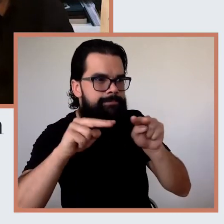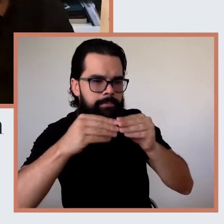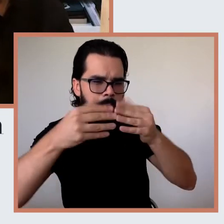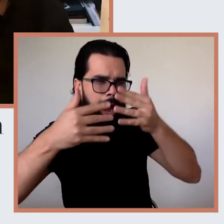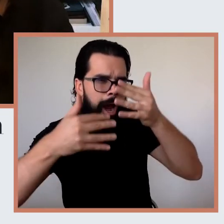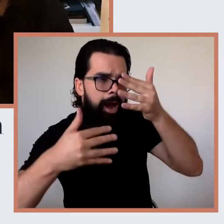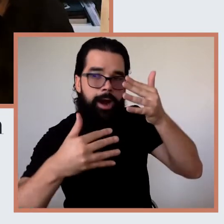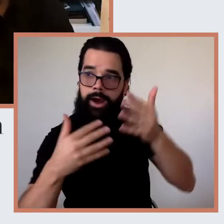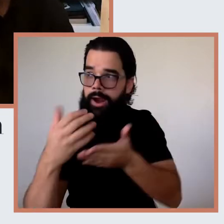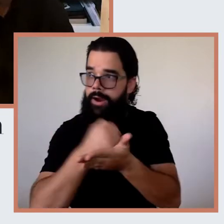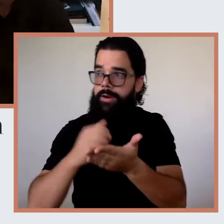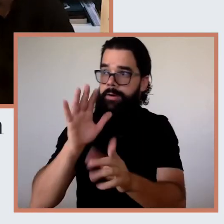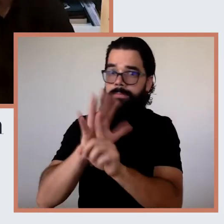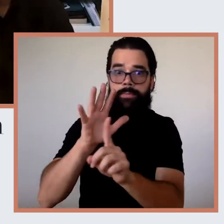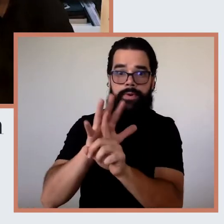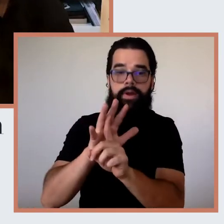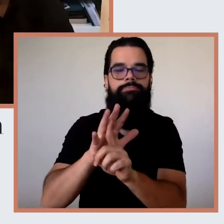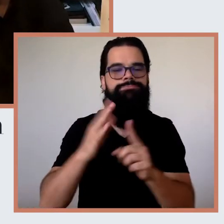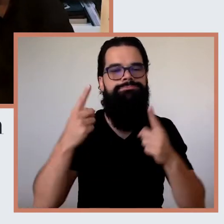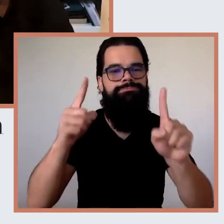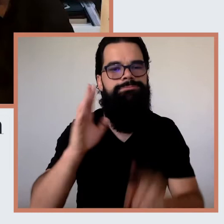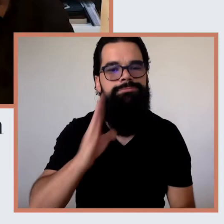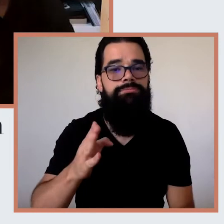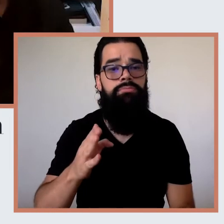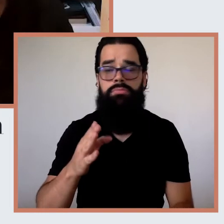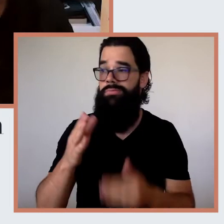I think it's why it's so much easier for sellers for studios